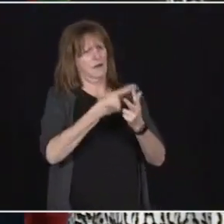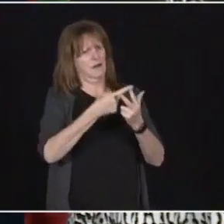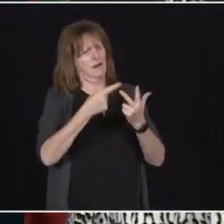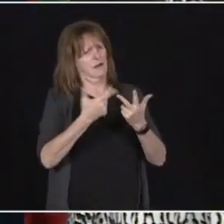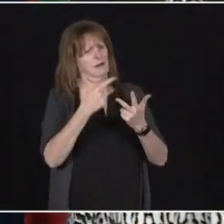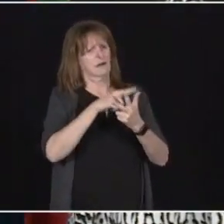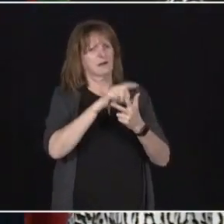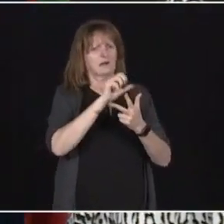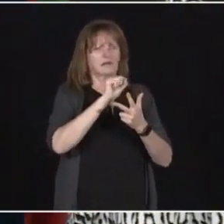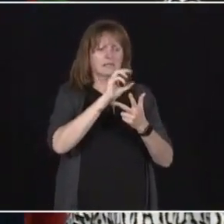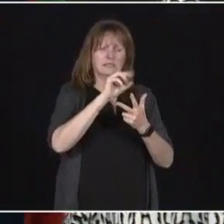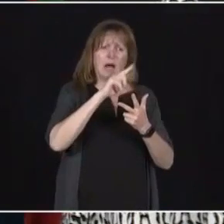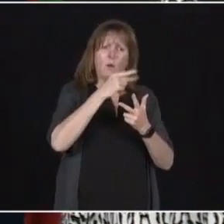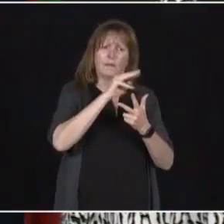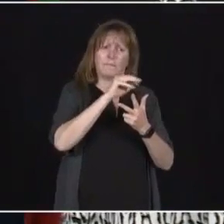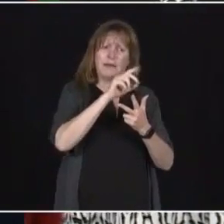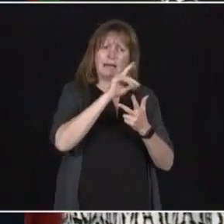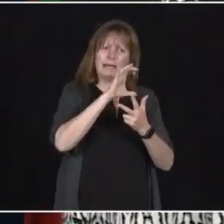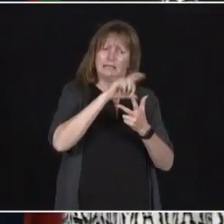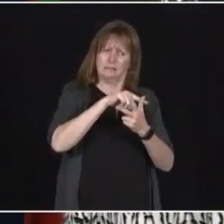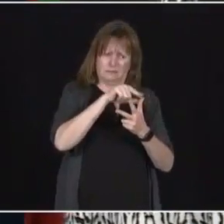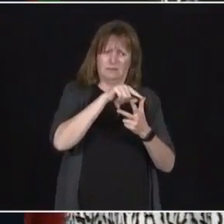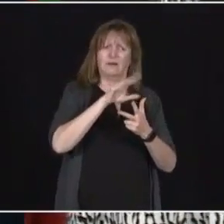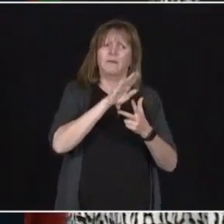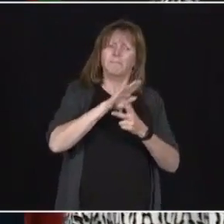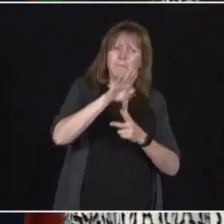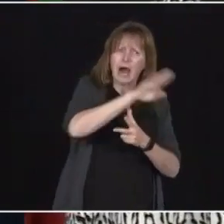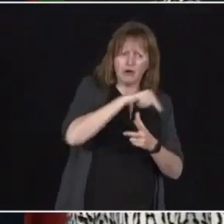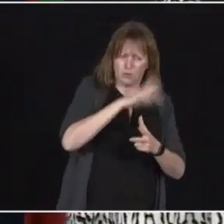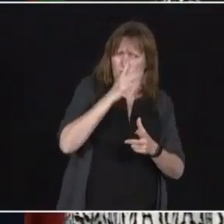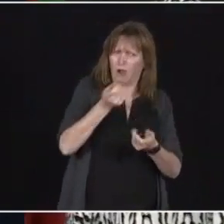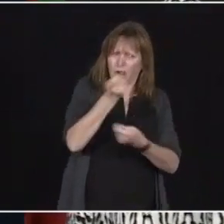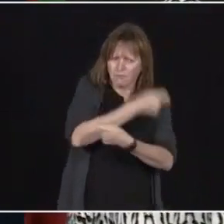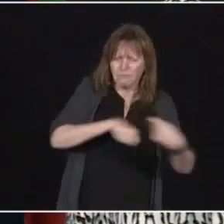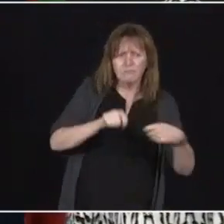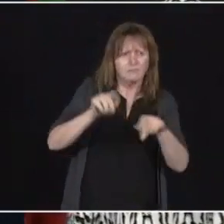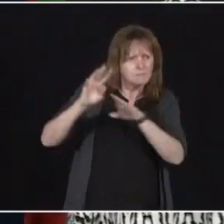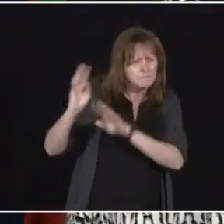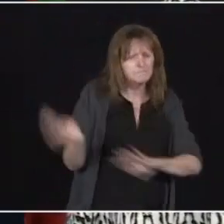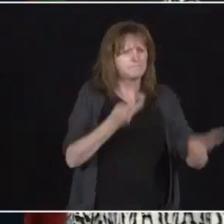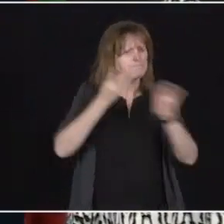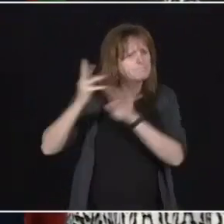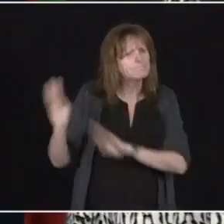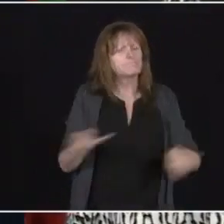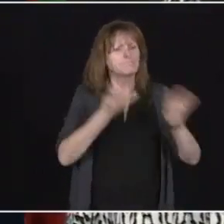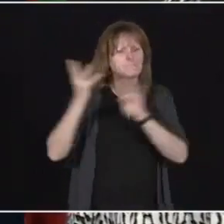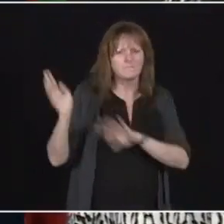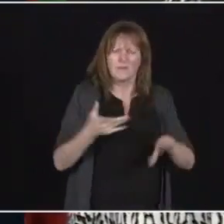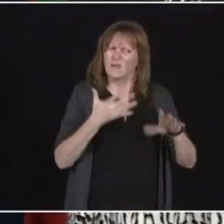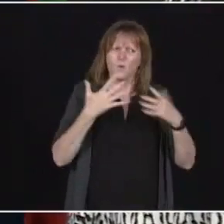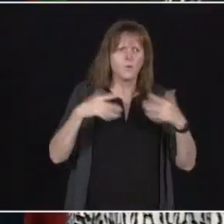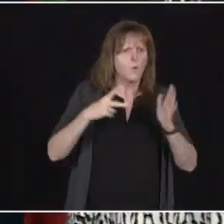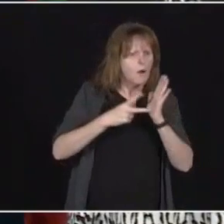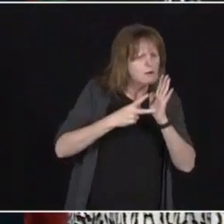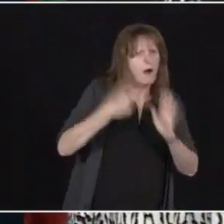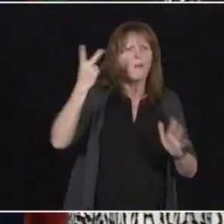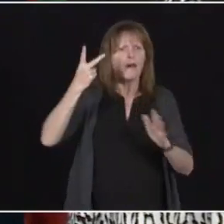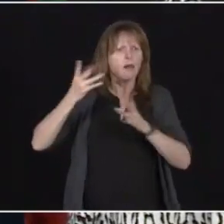South Medic in Barrie, will reengineer and retool to increase the production of its key products by more than double and for some products, more than quadrupled.